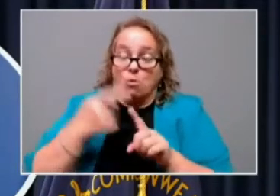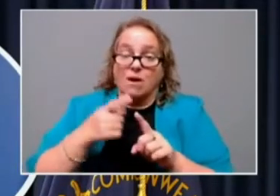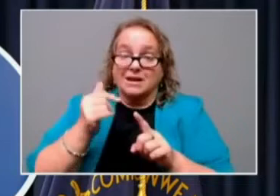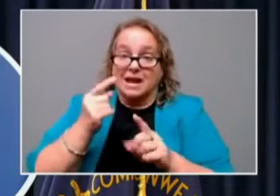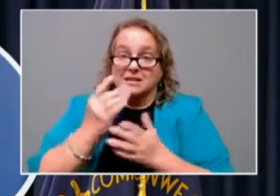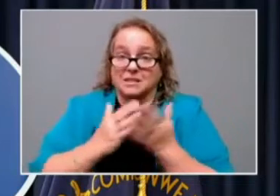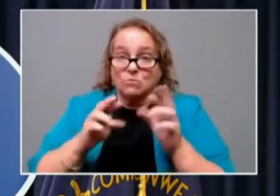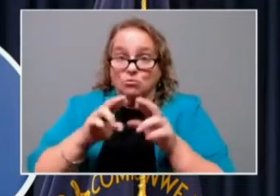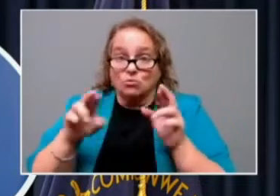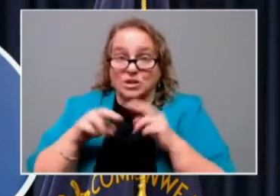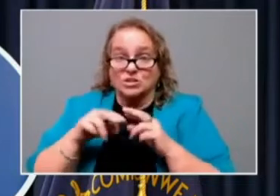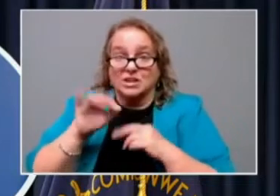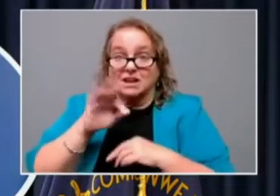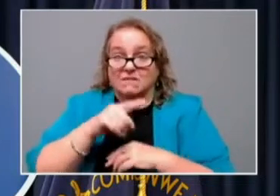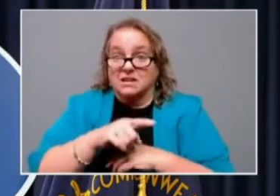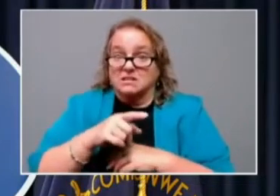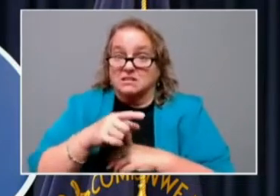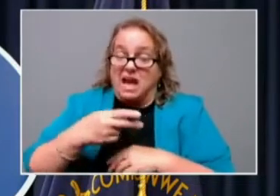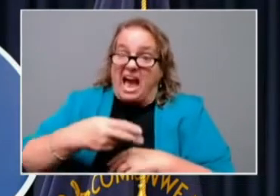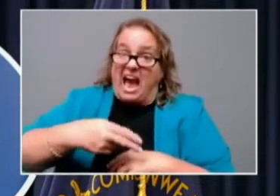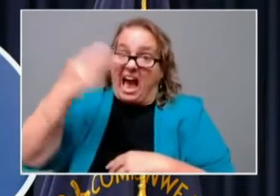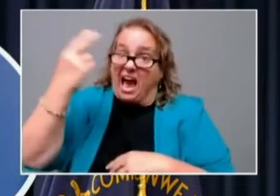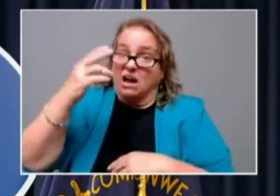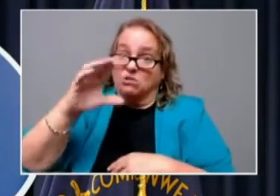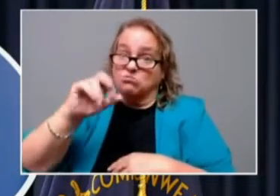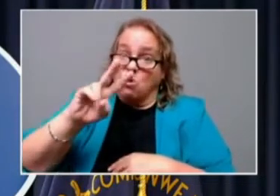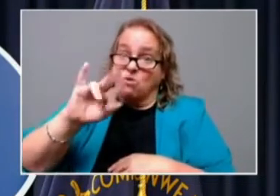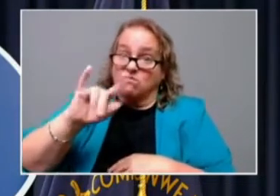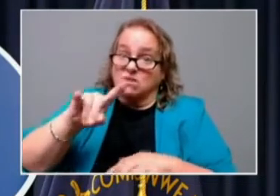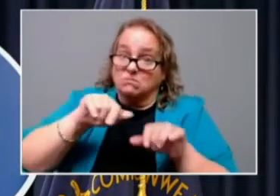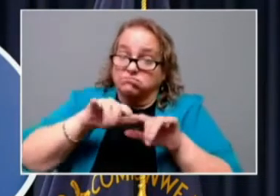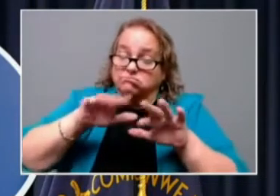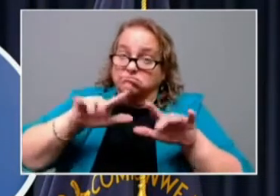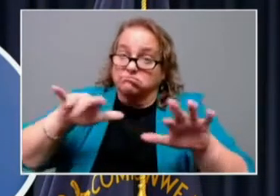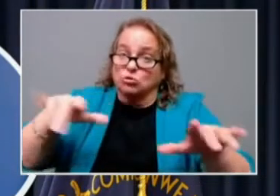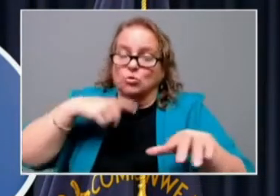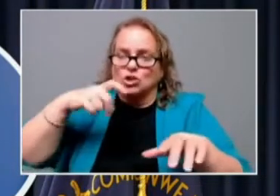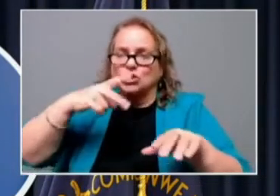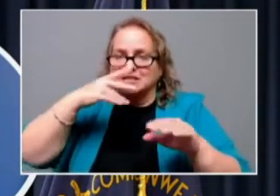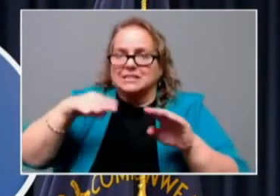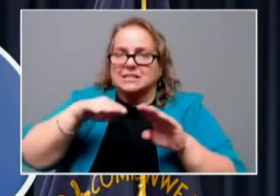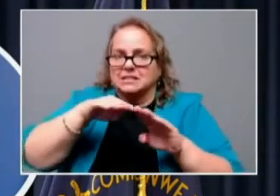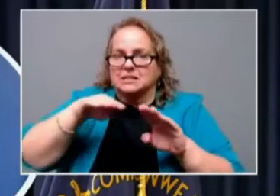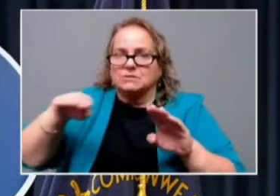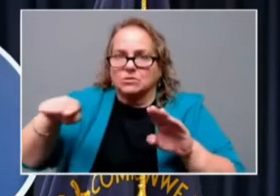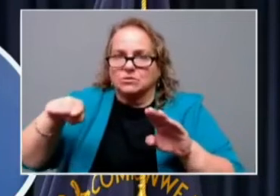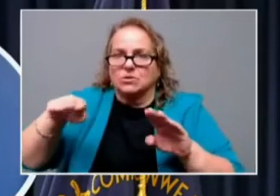ought to see at least a plateau, if not a decrease in cases. Uh but dr stack